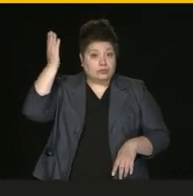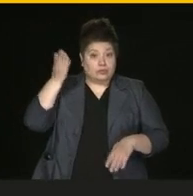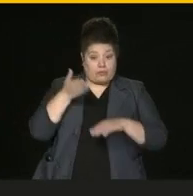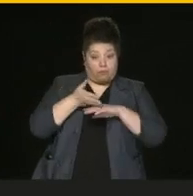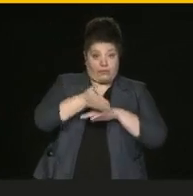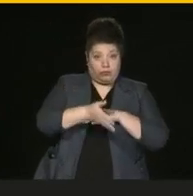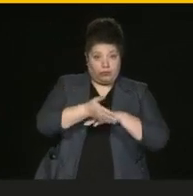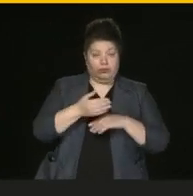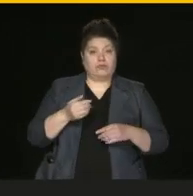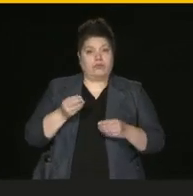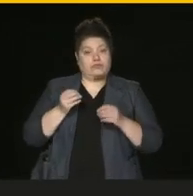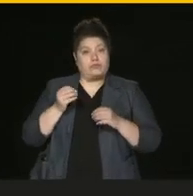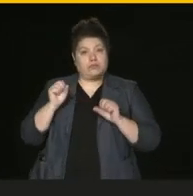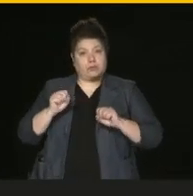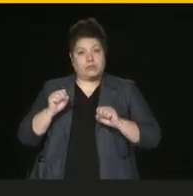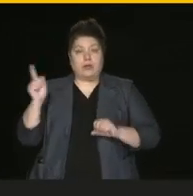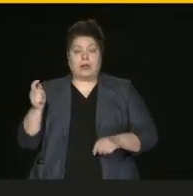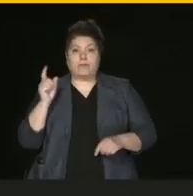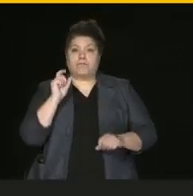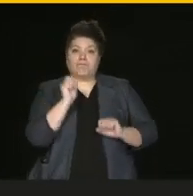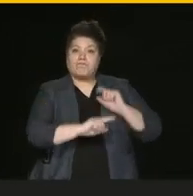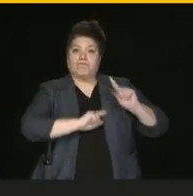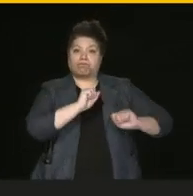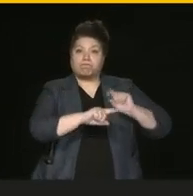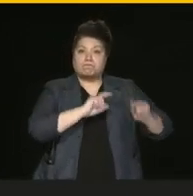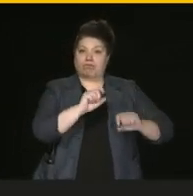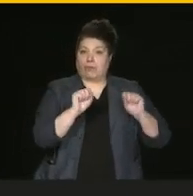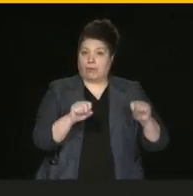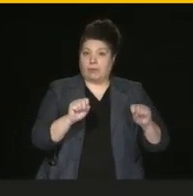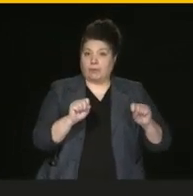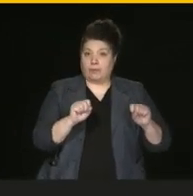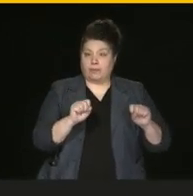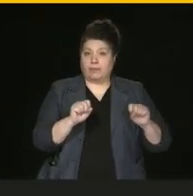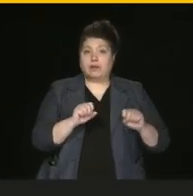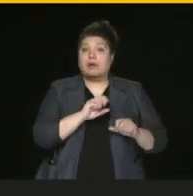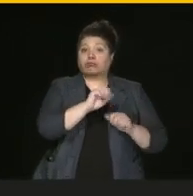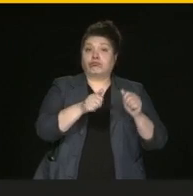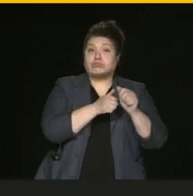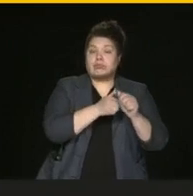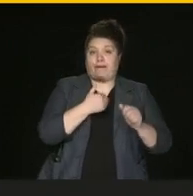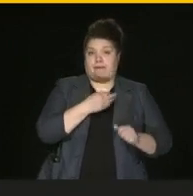THERE WILL BE AN OPPORTUNITY TO ASK QUESTIONS TO Dr. TAM AND